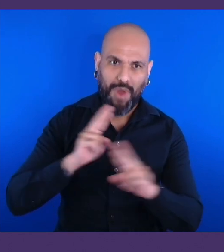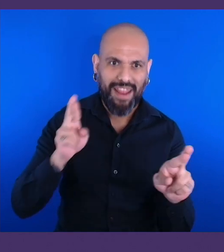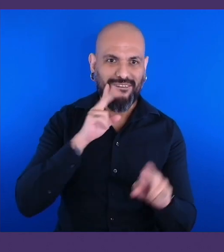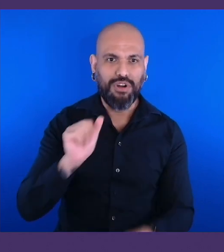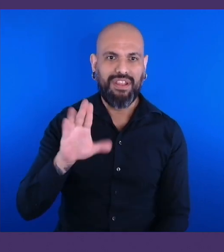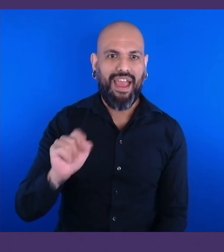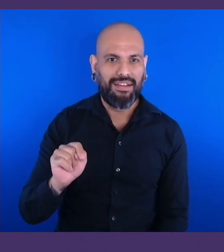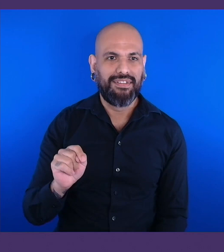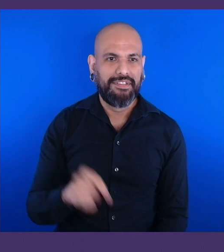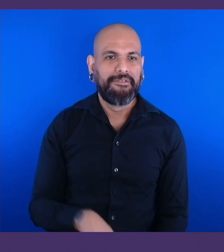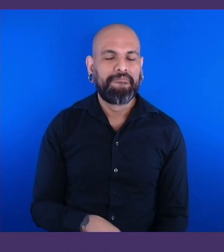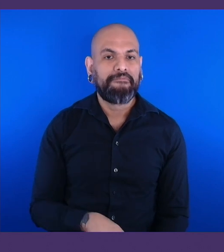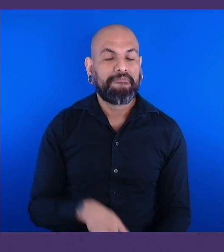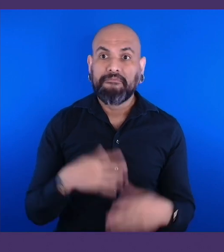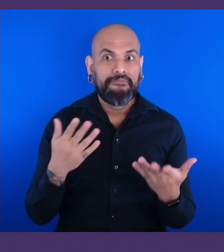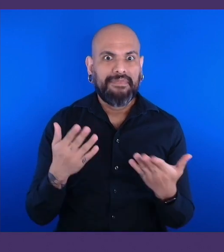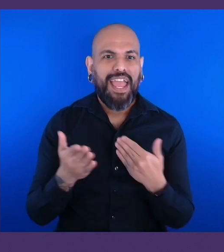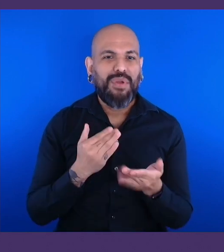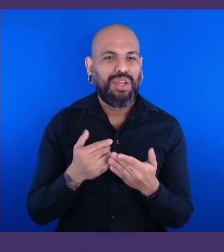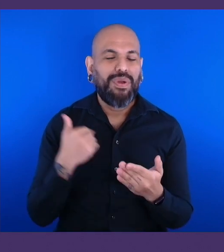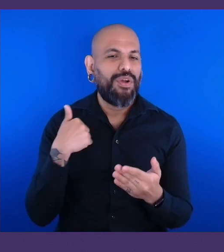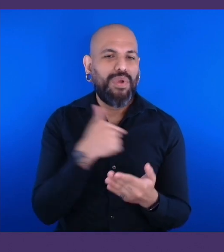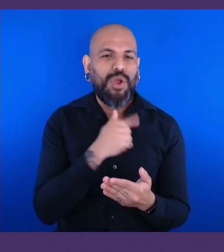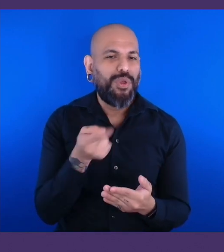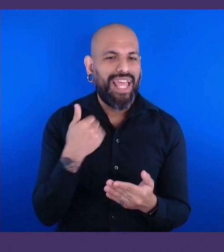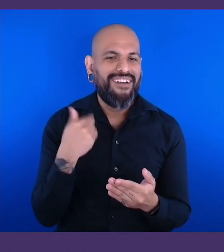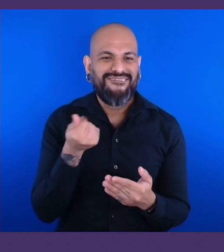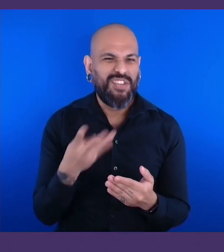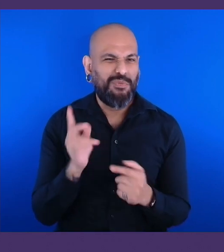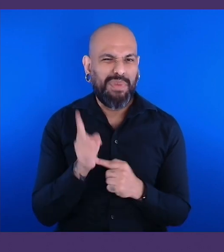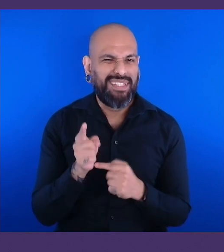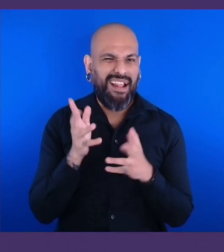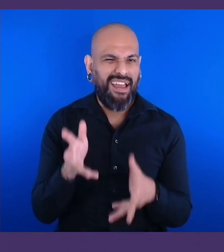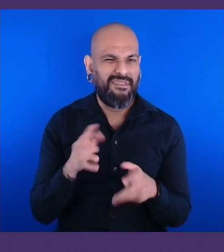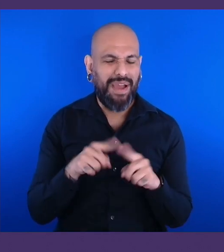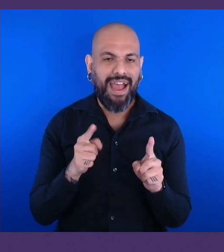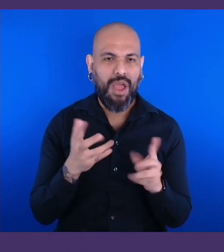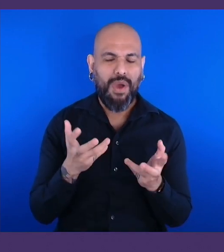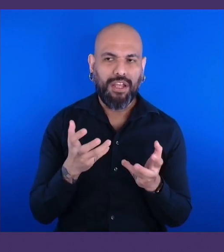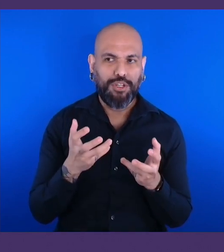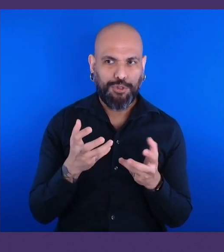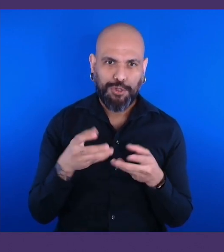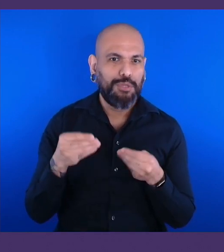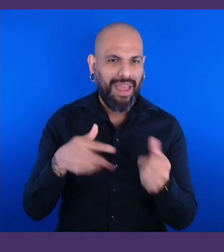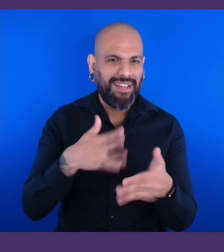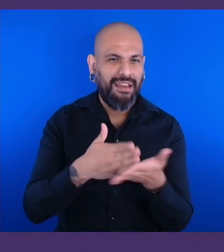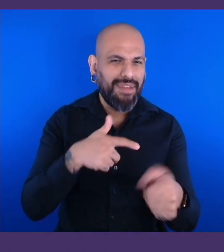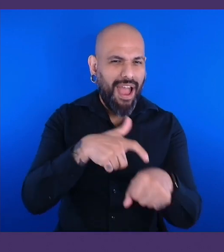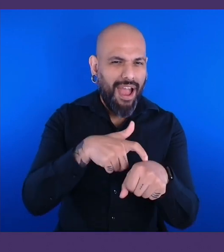Well, we only have a couple of minutes left and I want to spend some time asking each of you to look